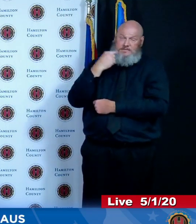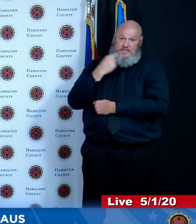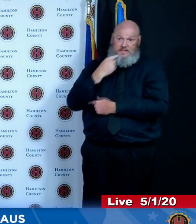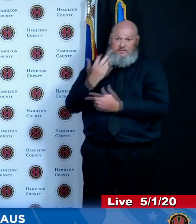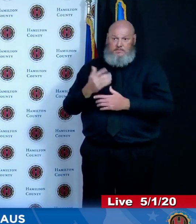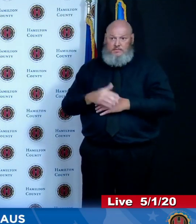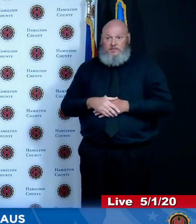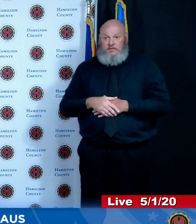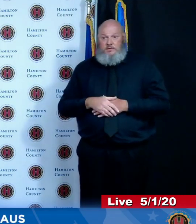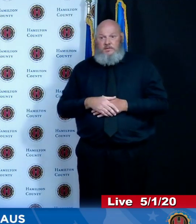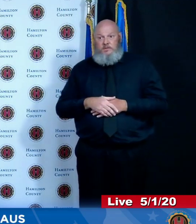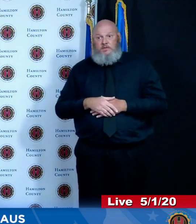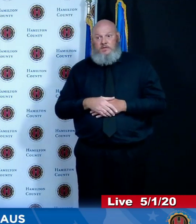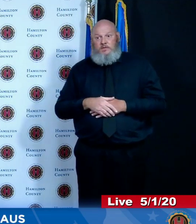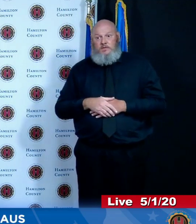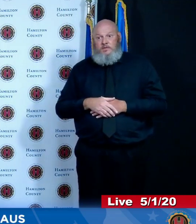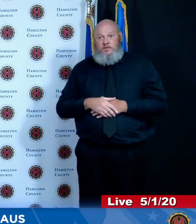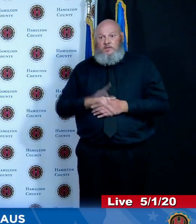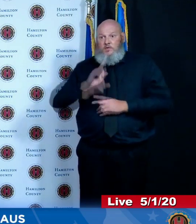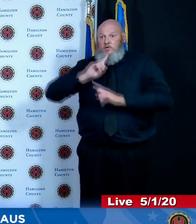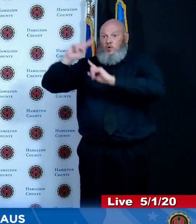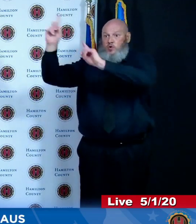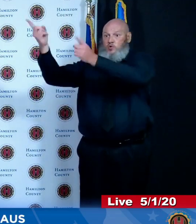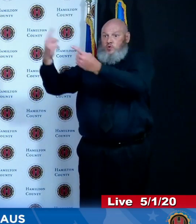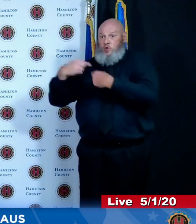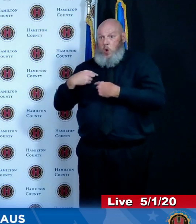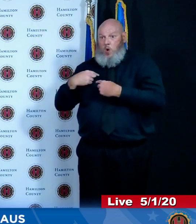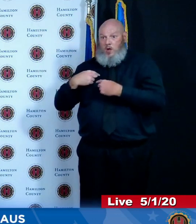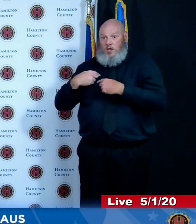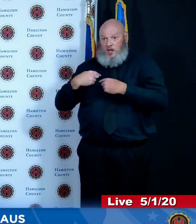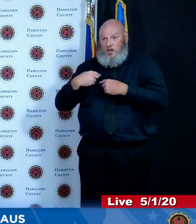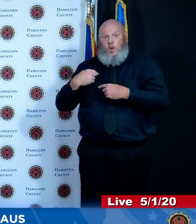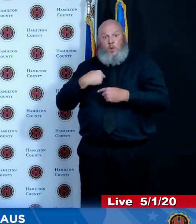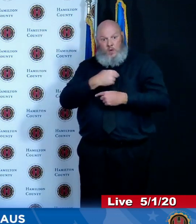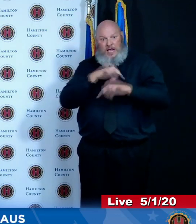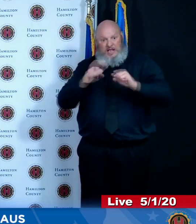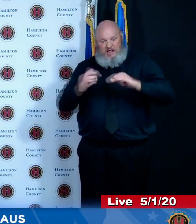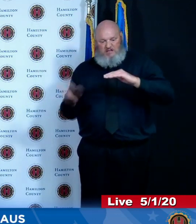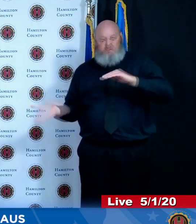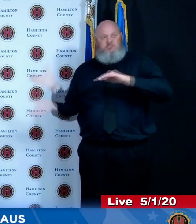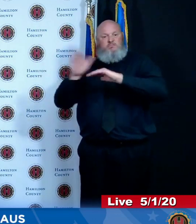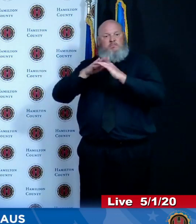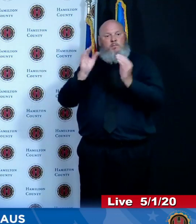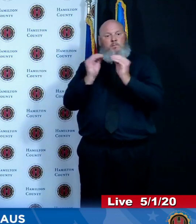so Greg does not have the authority to say to Price Hill Chili or anybody else